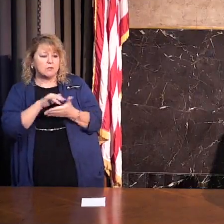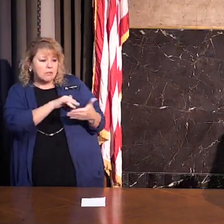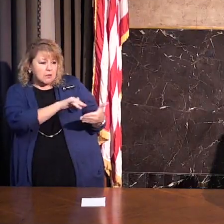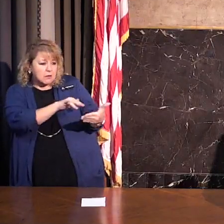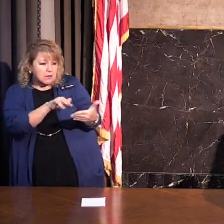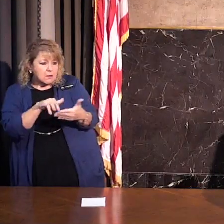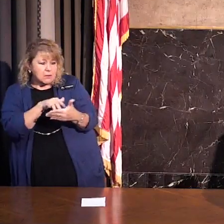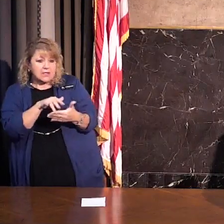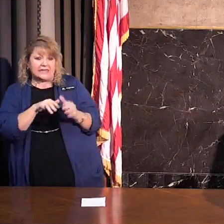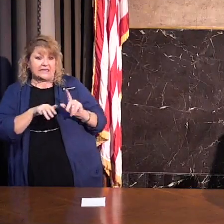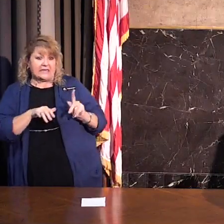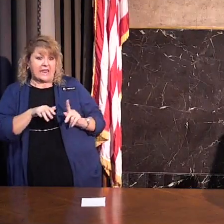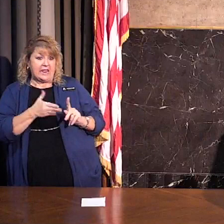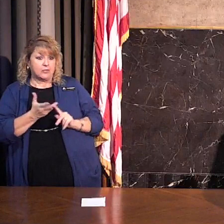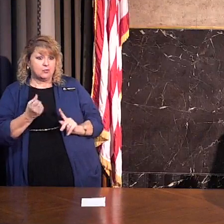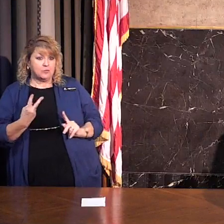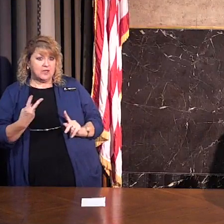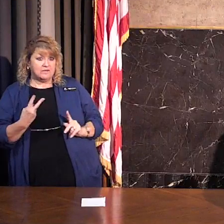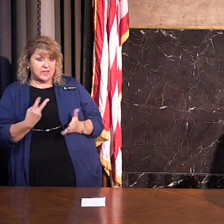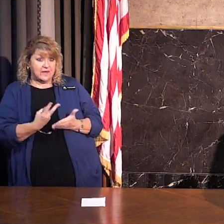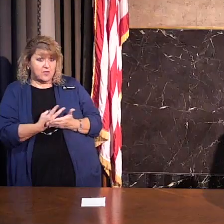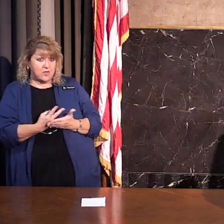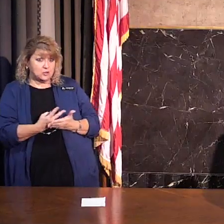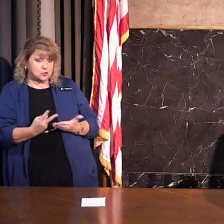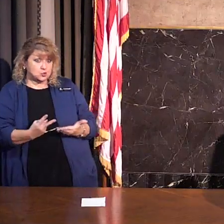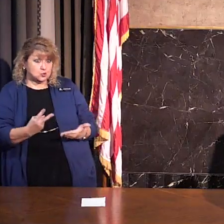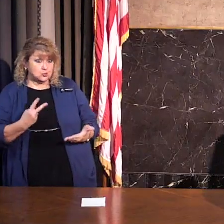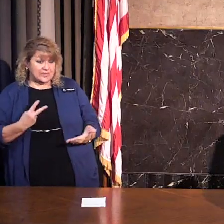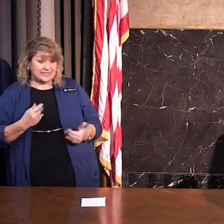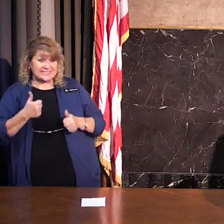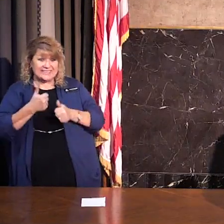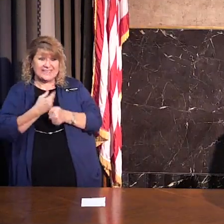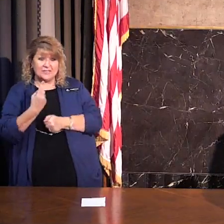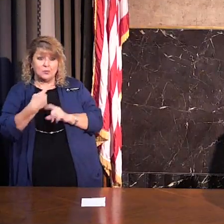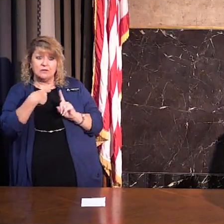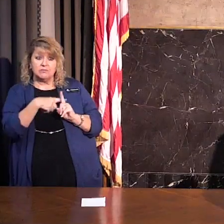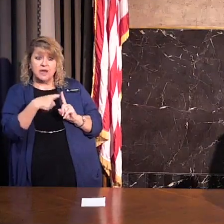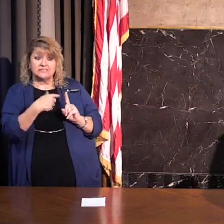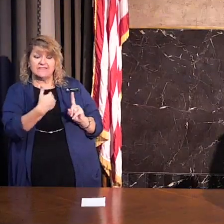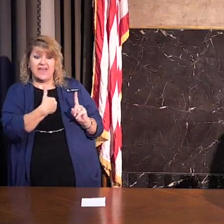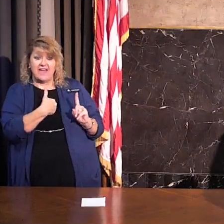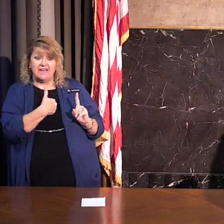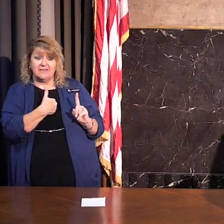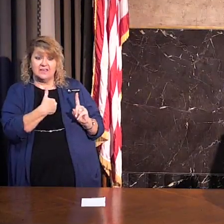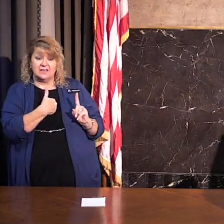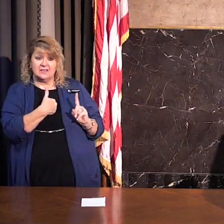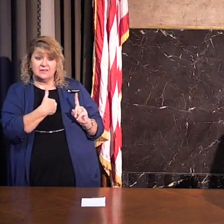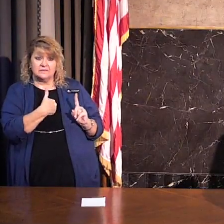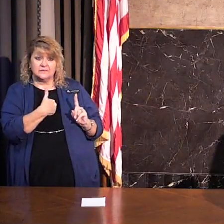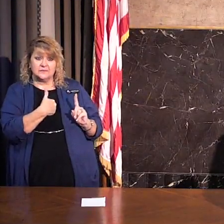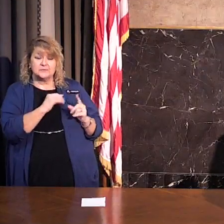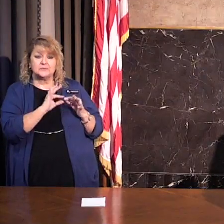grade data for the past 2 weeks